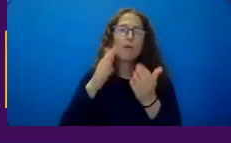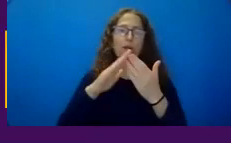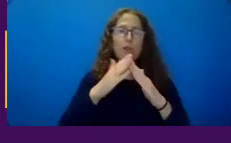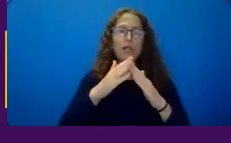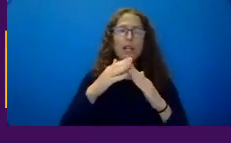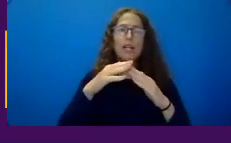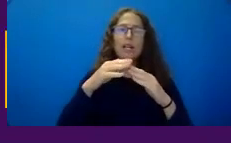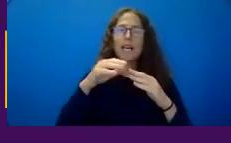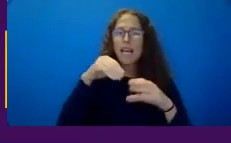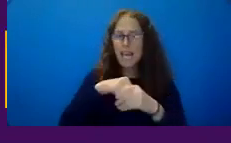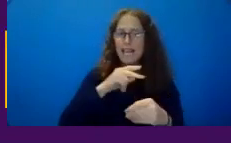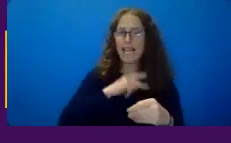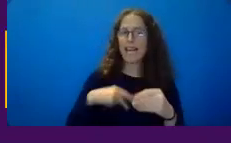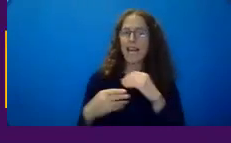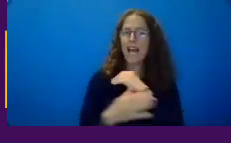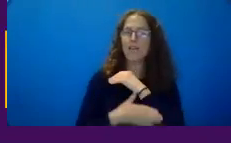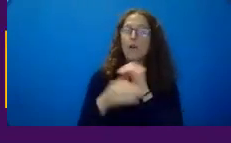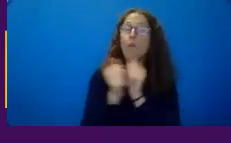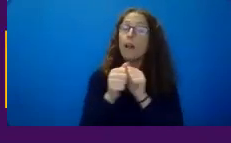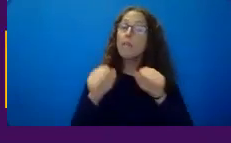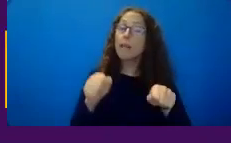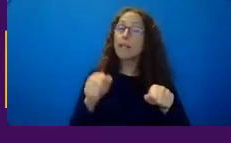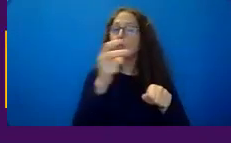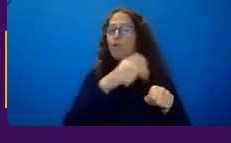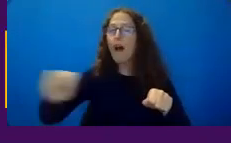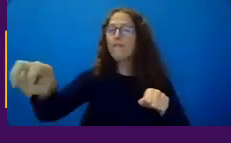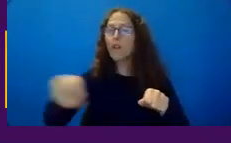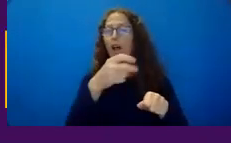THE PROPOSED COMMUNITY TO BE ASSESSED WITHIN KING COUNTY